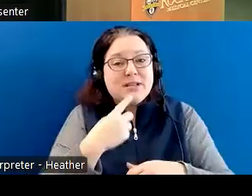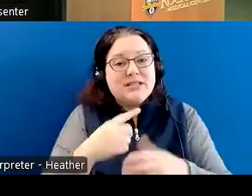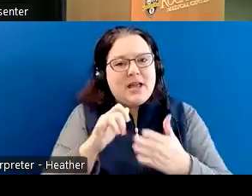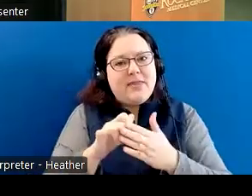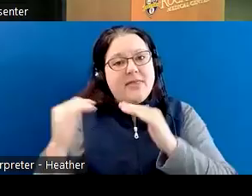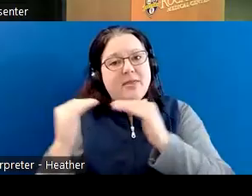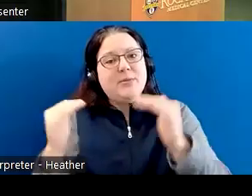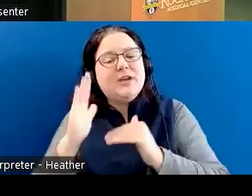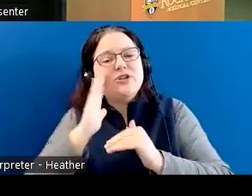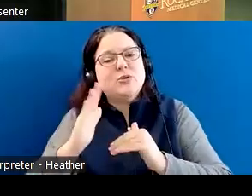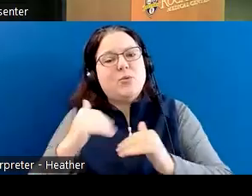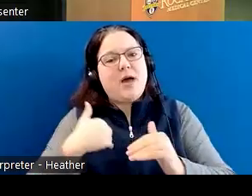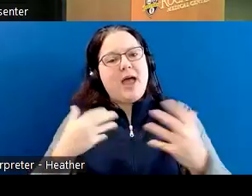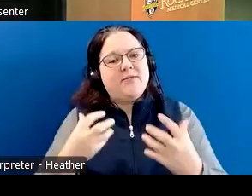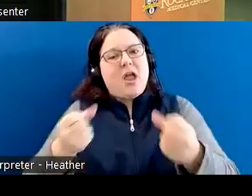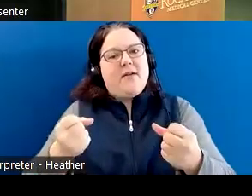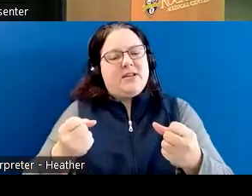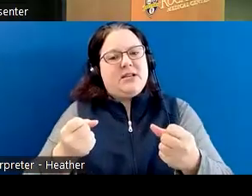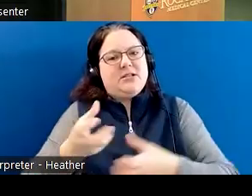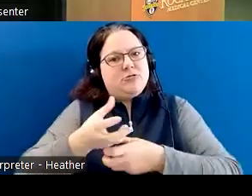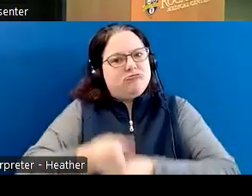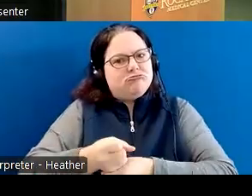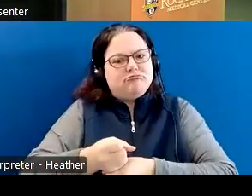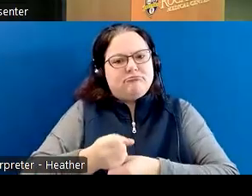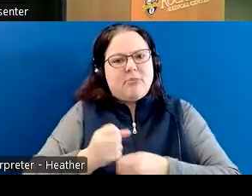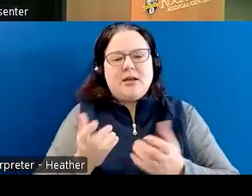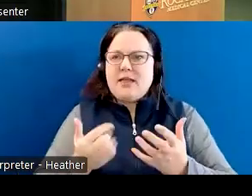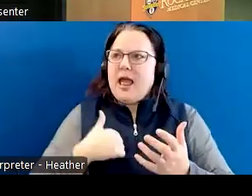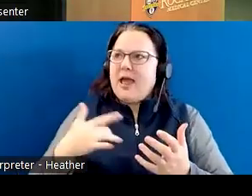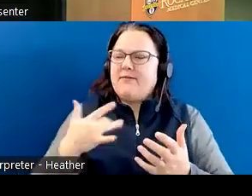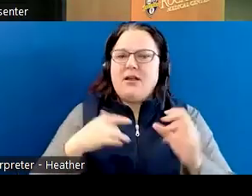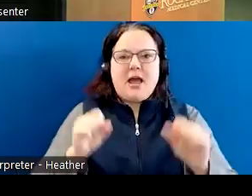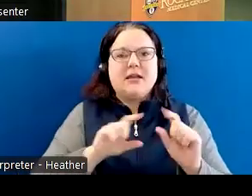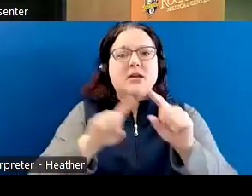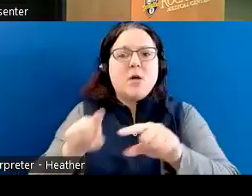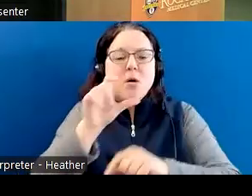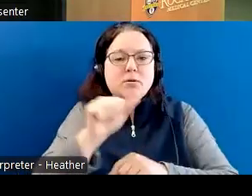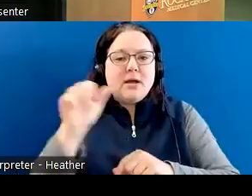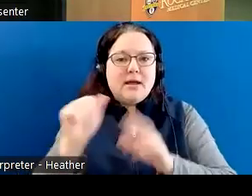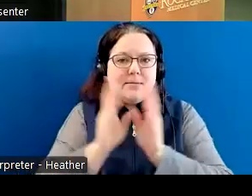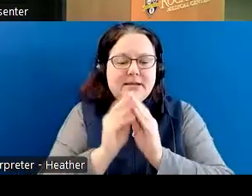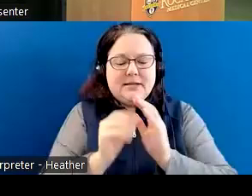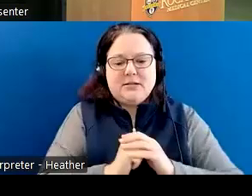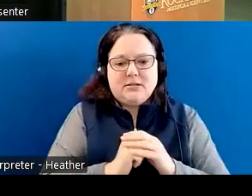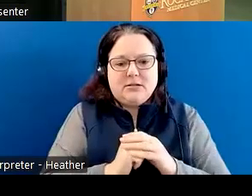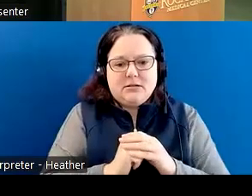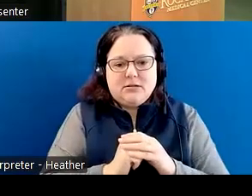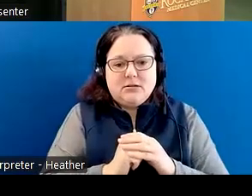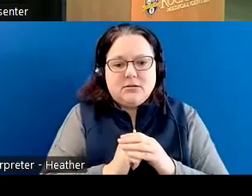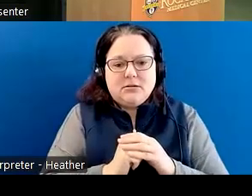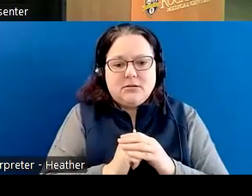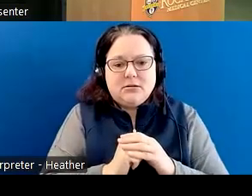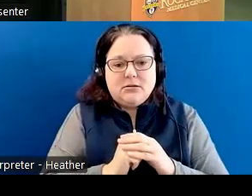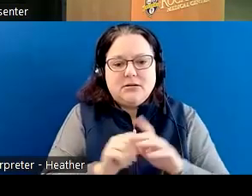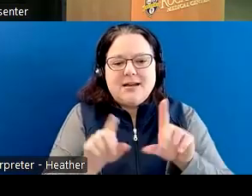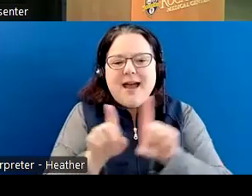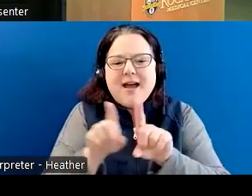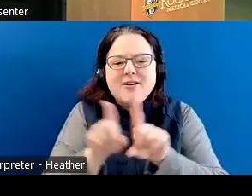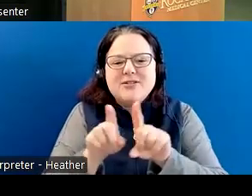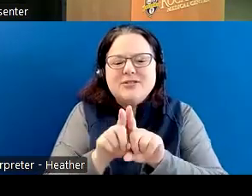in this person to go to AA meetings. We also know that it is based on this mutuality of the lived